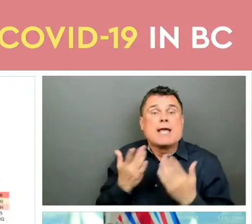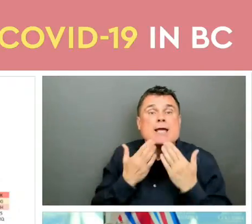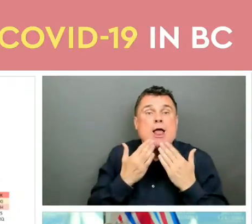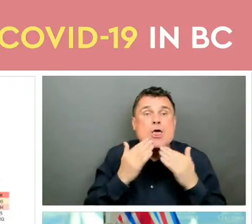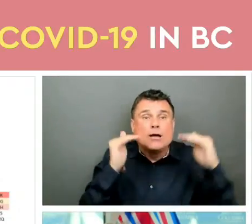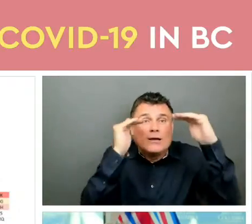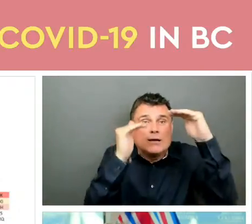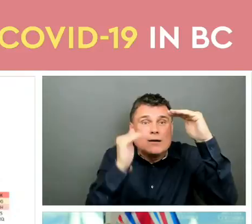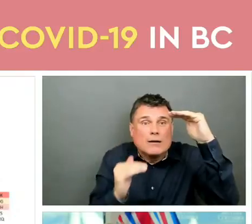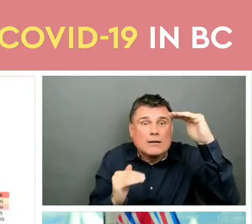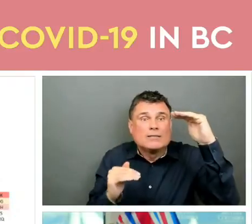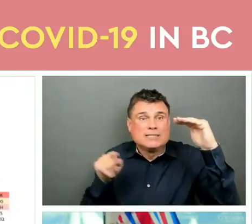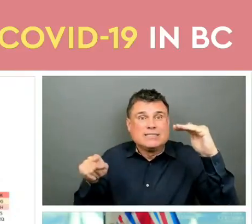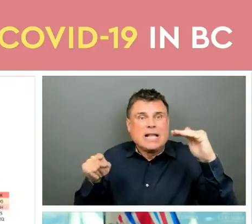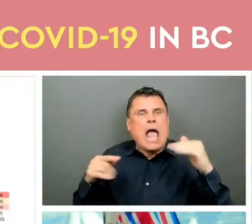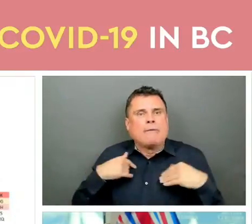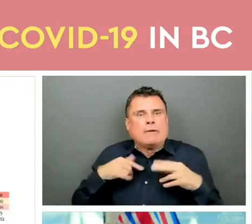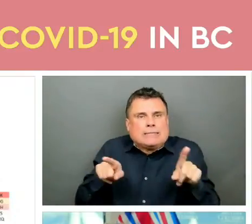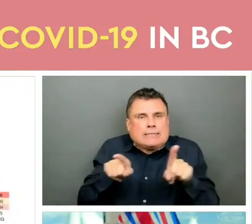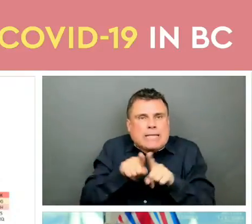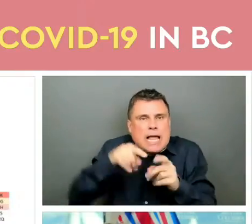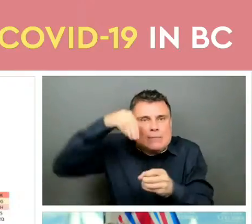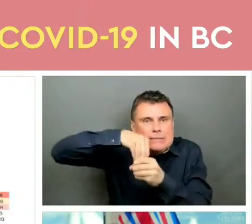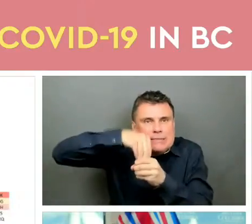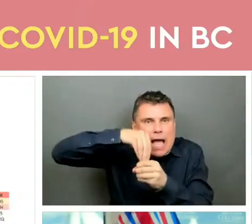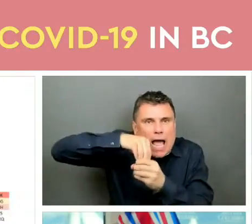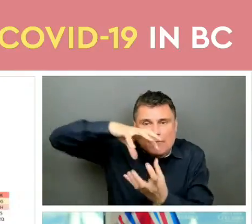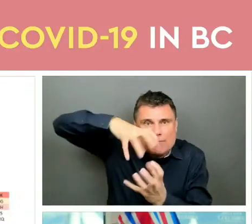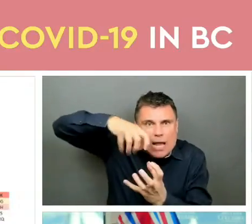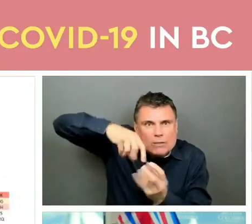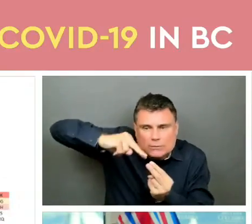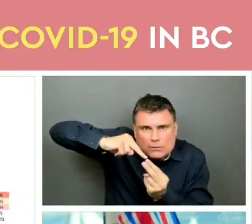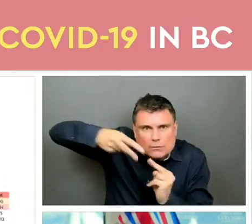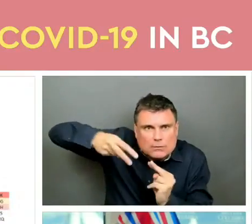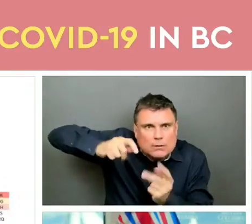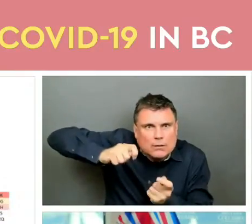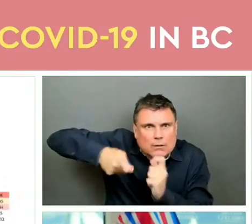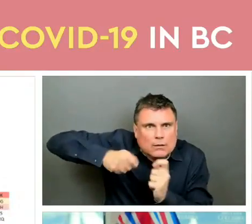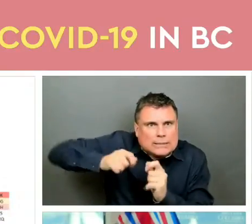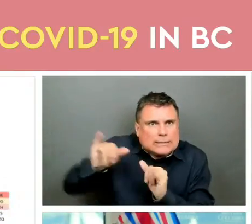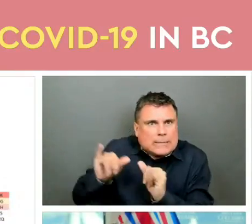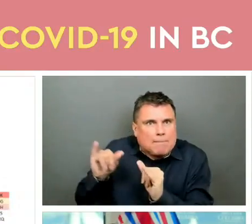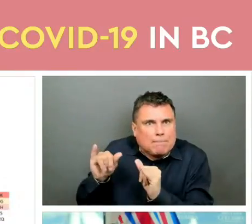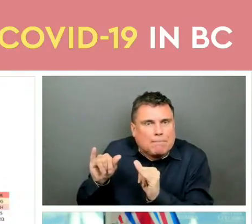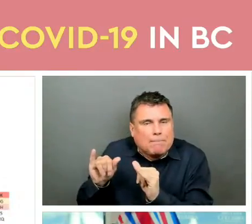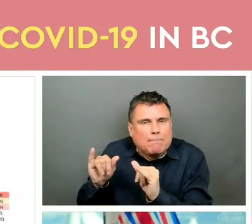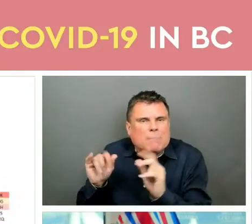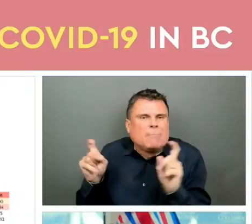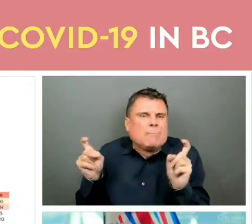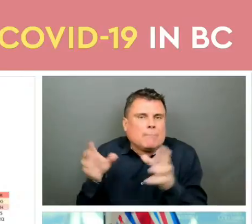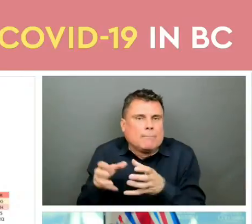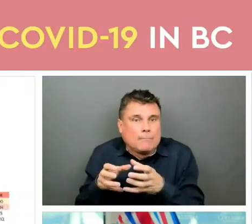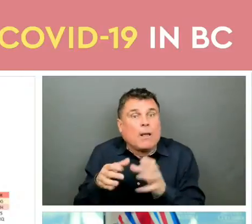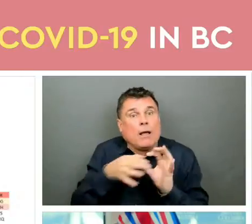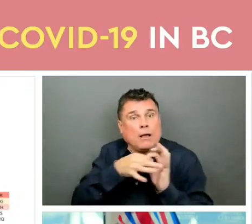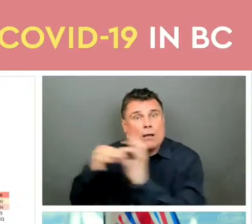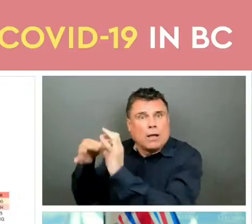us. And the one that has been associated in particular with the UK and with both the South African and